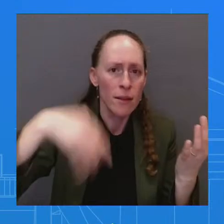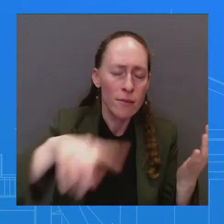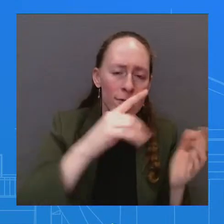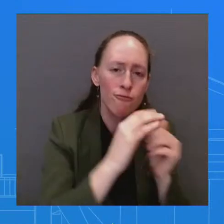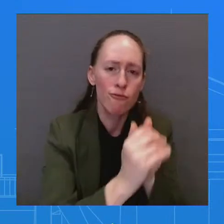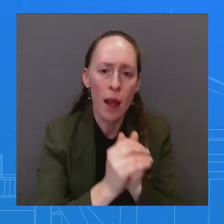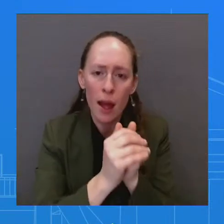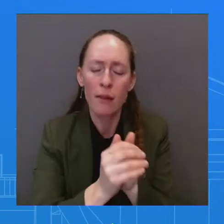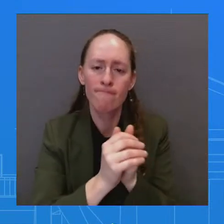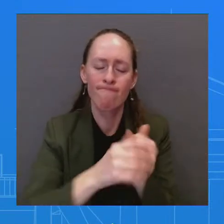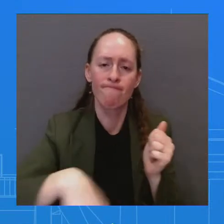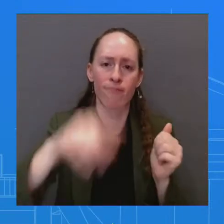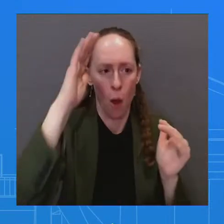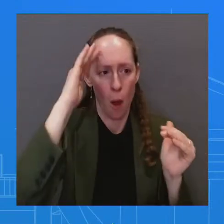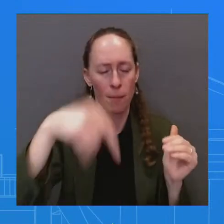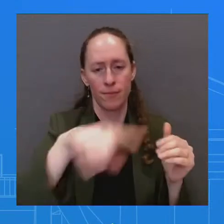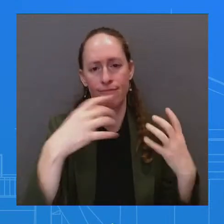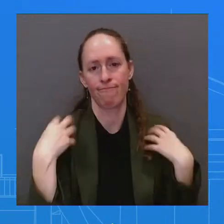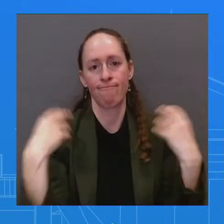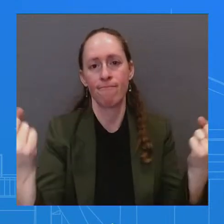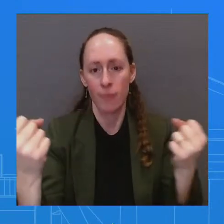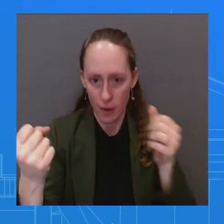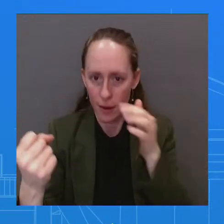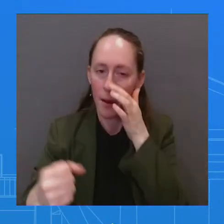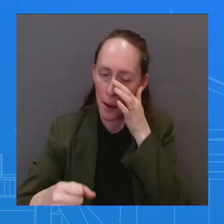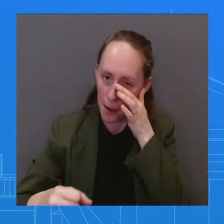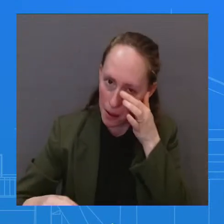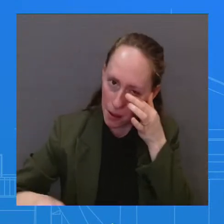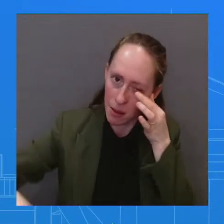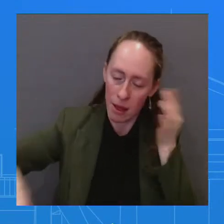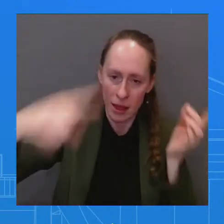and the broader Palestinian, Arab, and Muslim American communities.